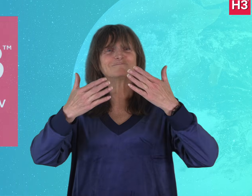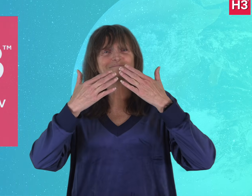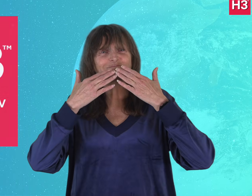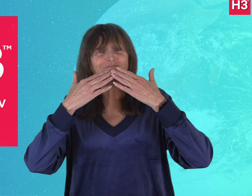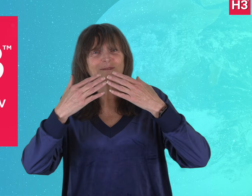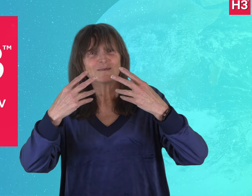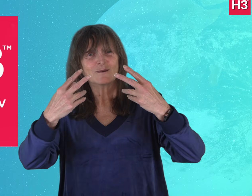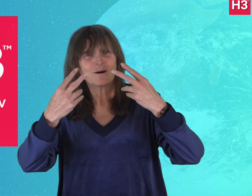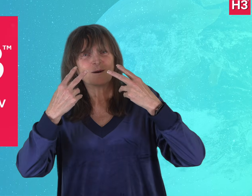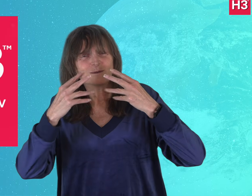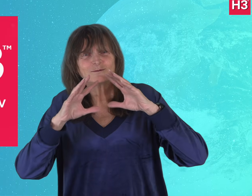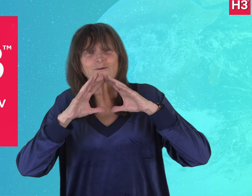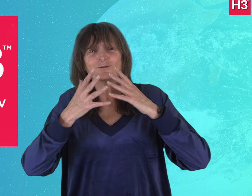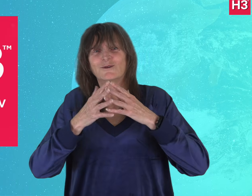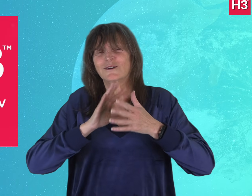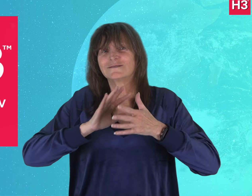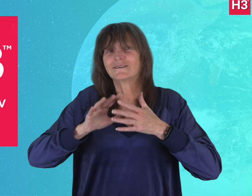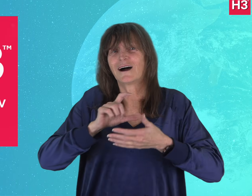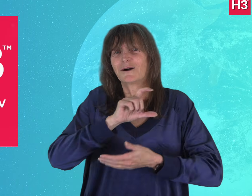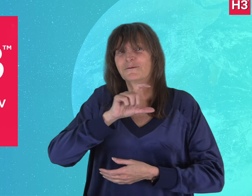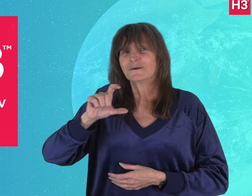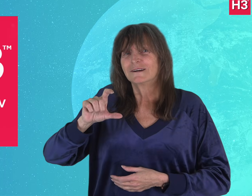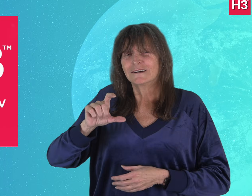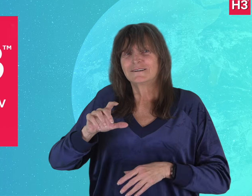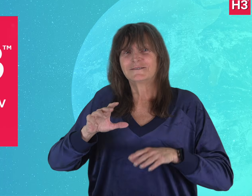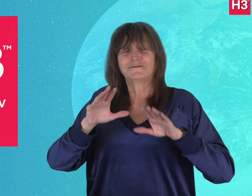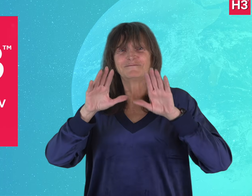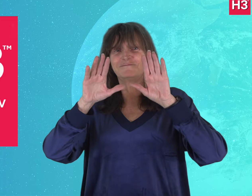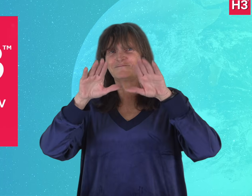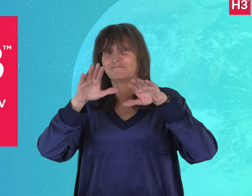Thank you for watching WorldSign Week.